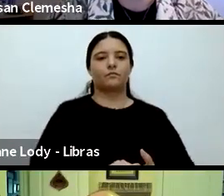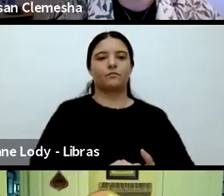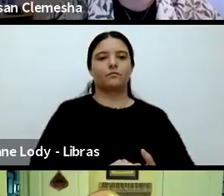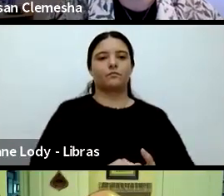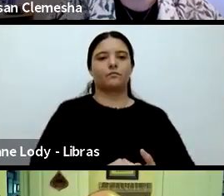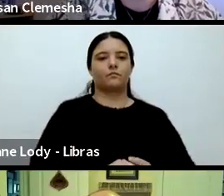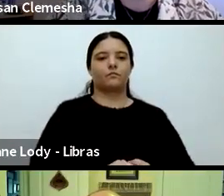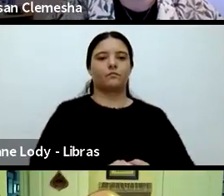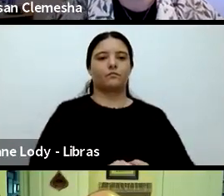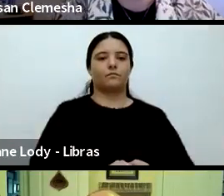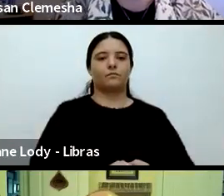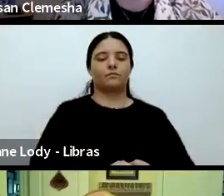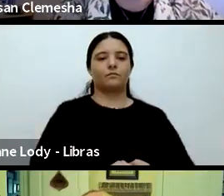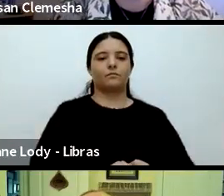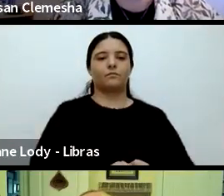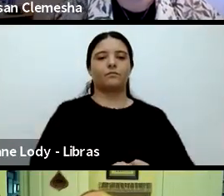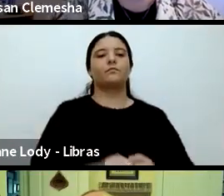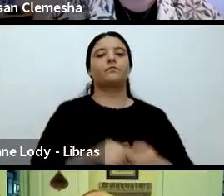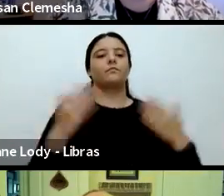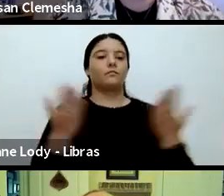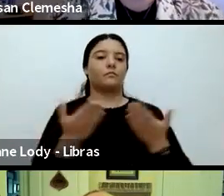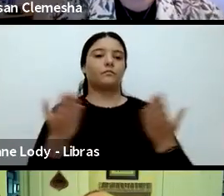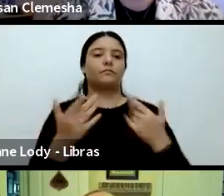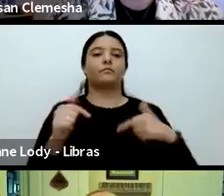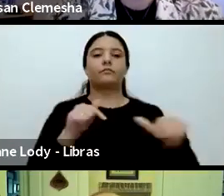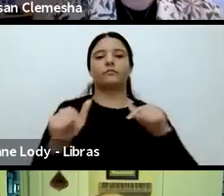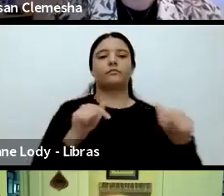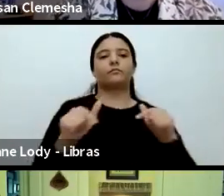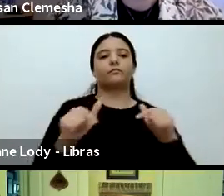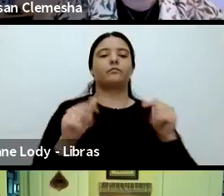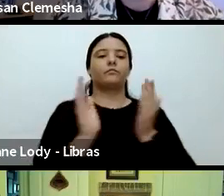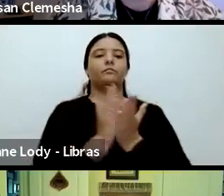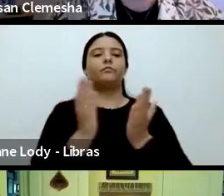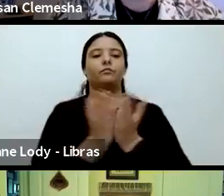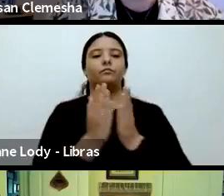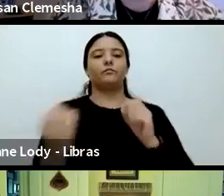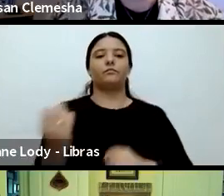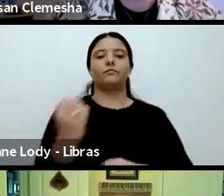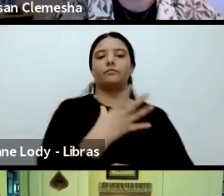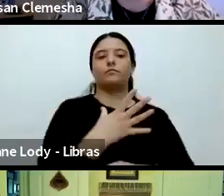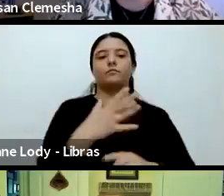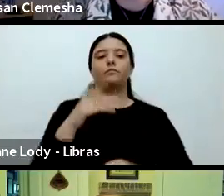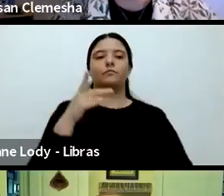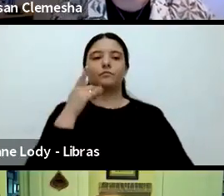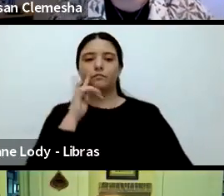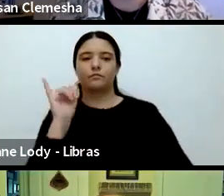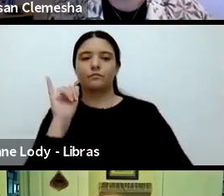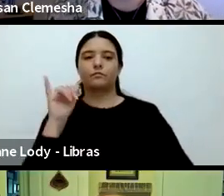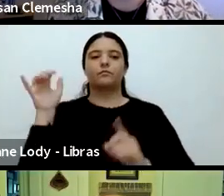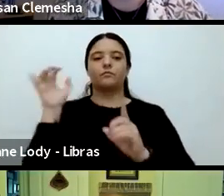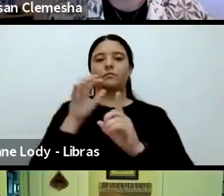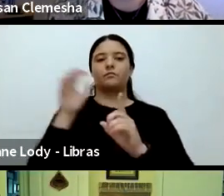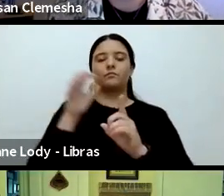leader Leaders currently working on another Leaders currently working on another book about the ey on teaching literature